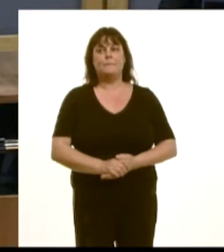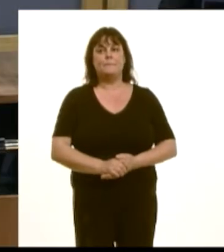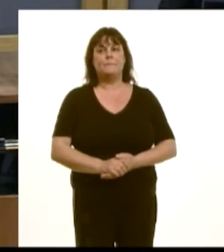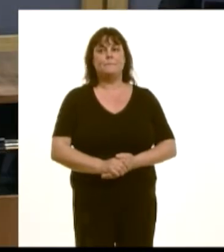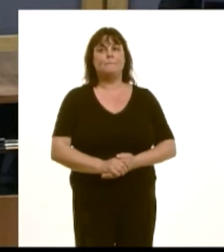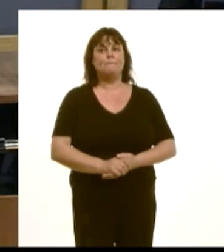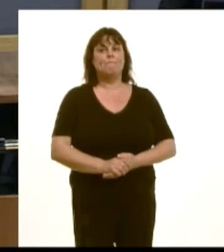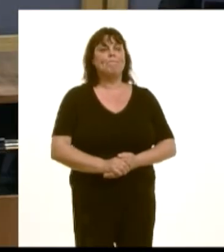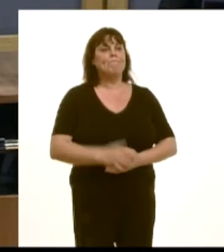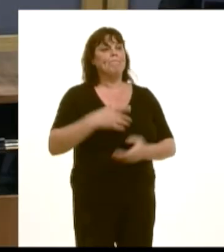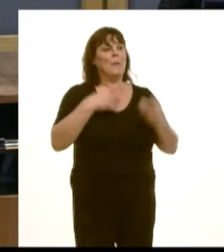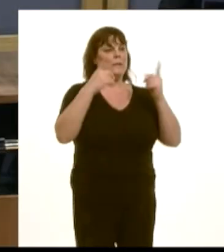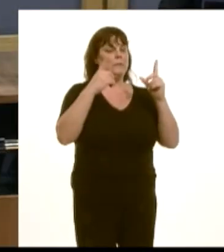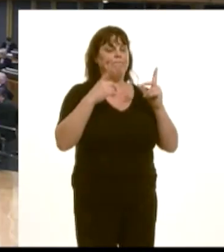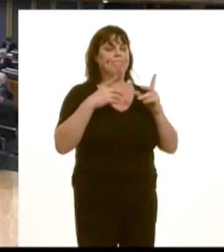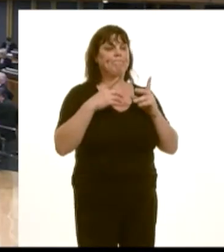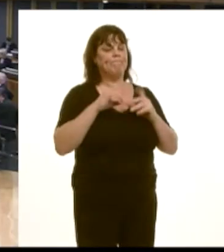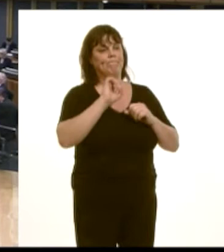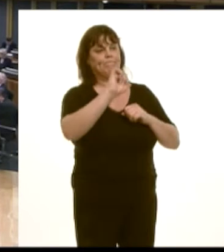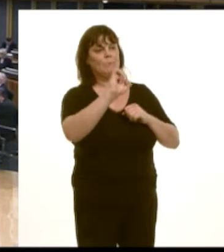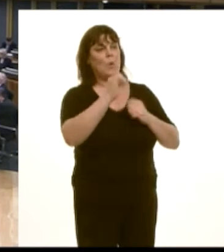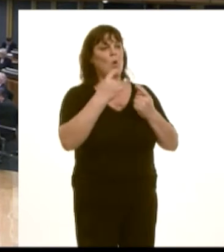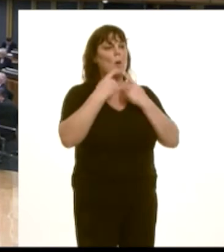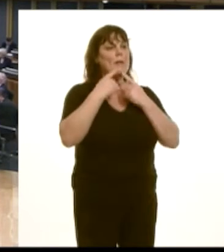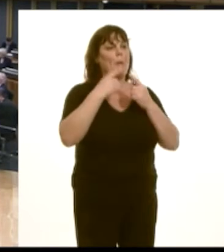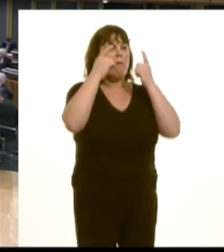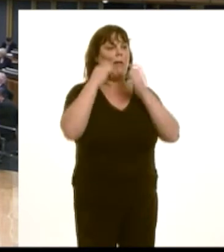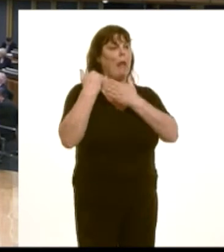you entirely about your comments on legal aid. However, I wonder whether you would,